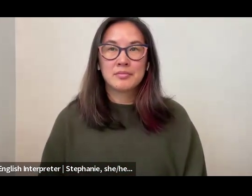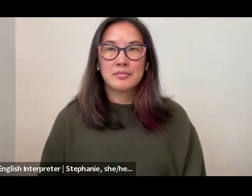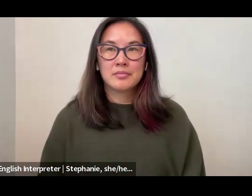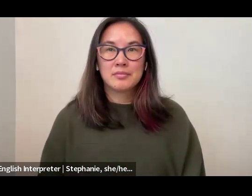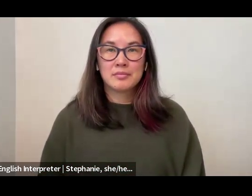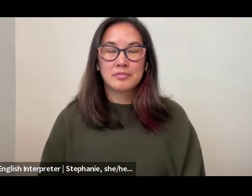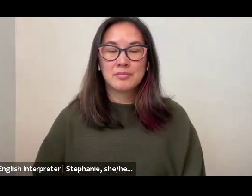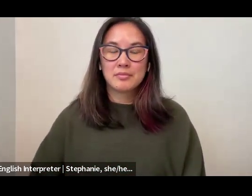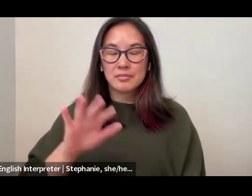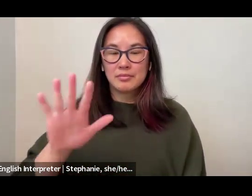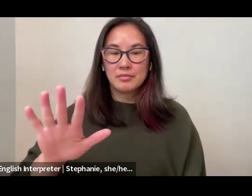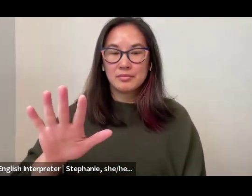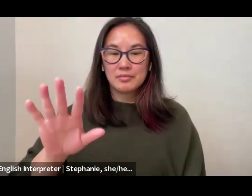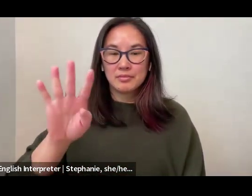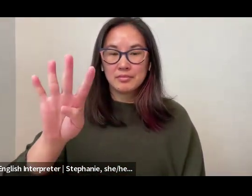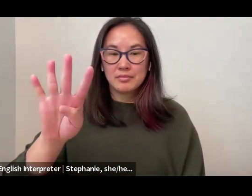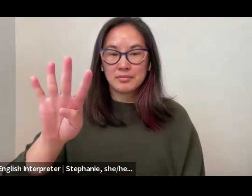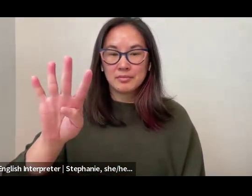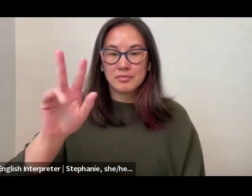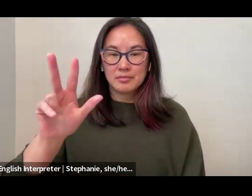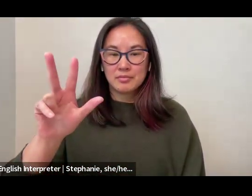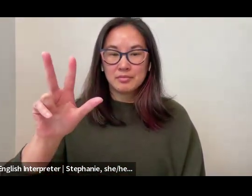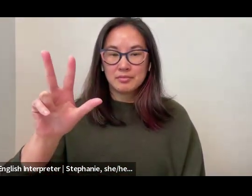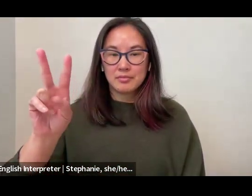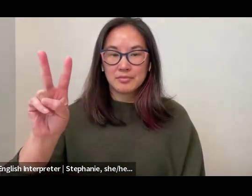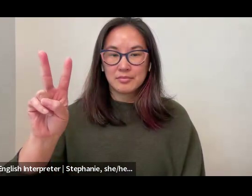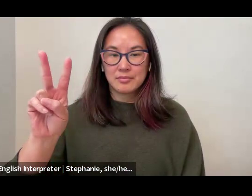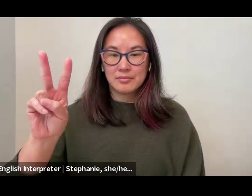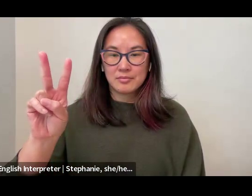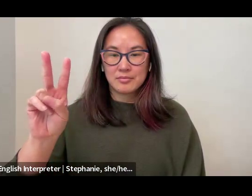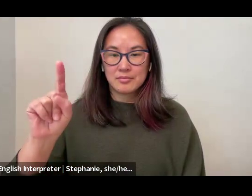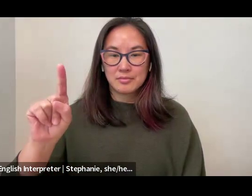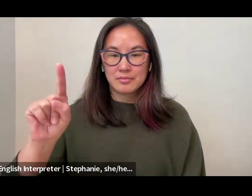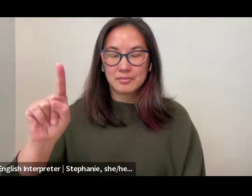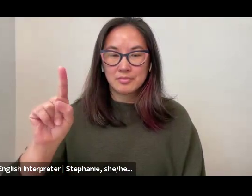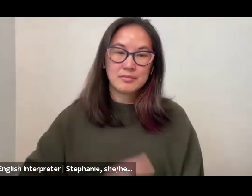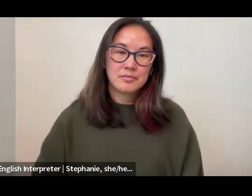Five, four, three, two, one. Coming up.